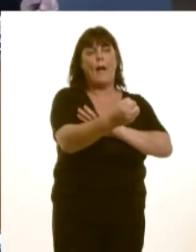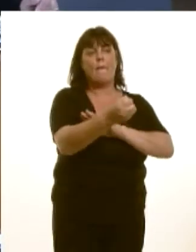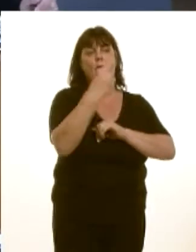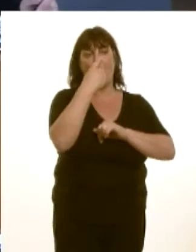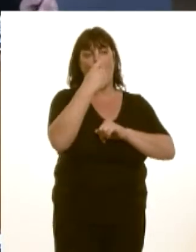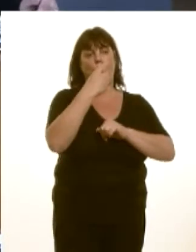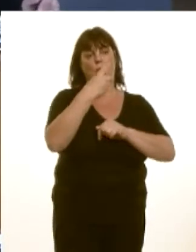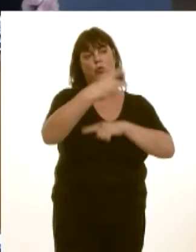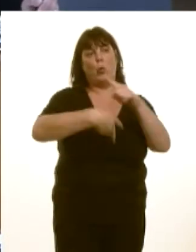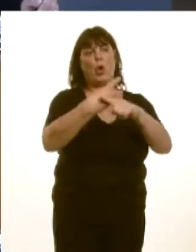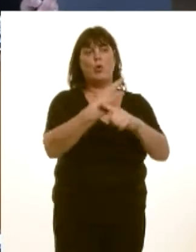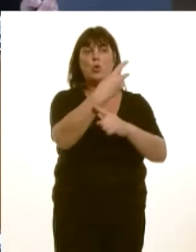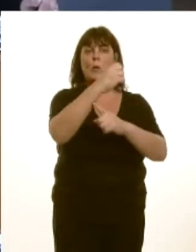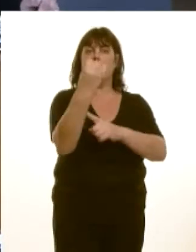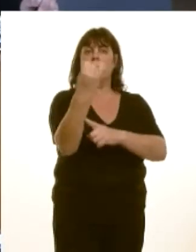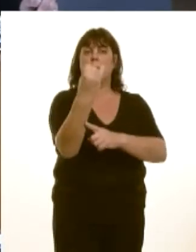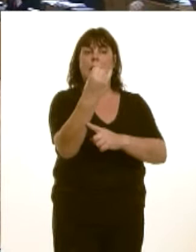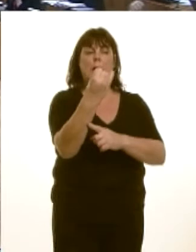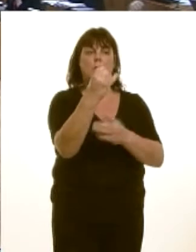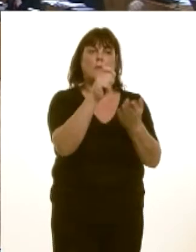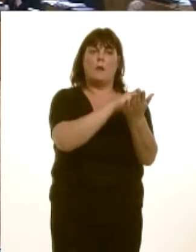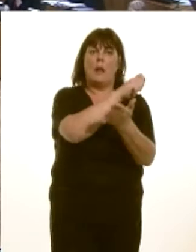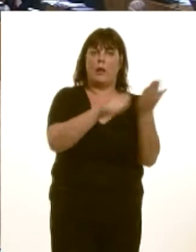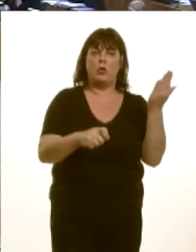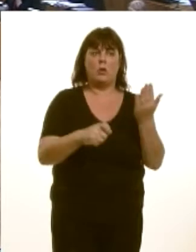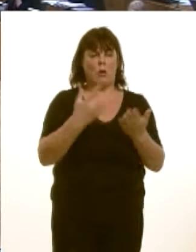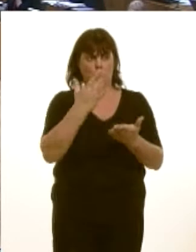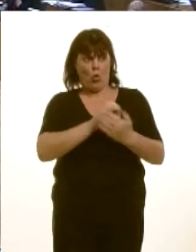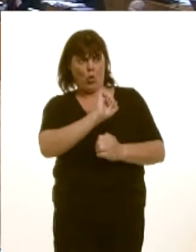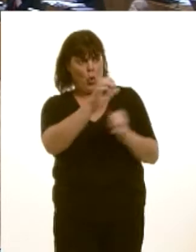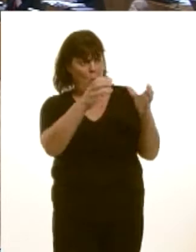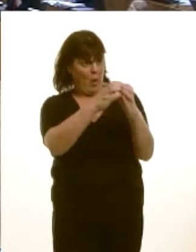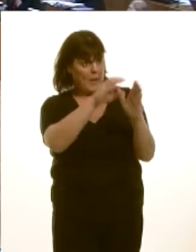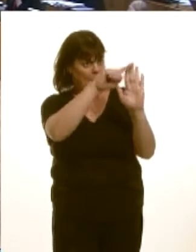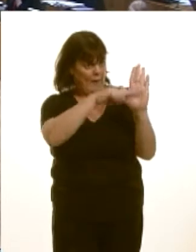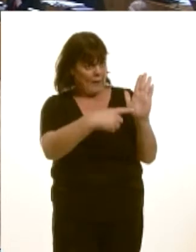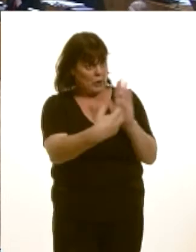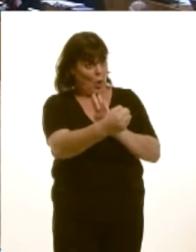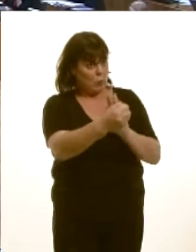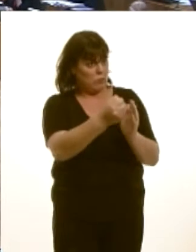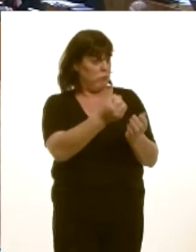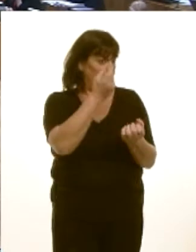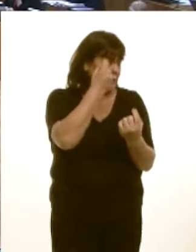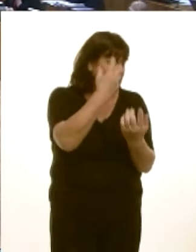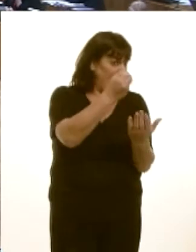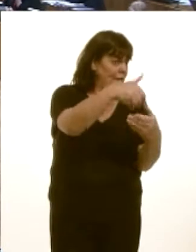The single transferrable vote, I believe, will probably be in the manifesto that his party will put forward. I have not seen it yet, but I can guarantee that it will be in there.